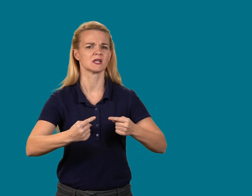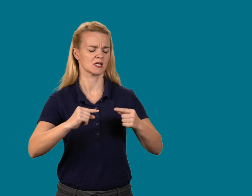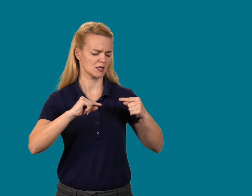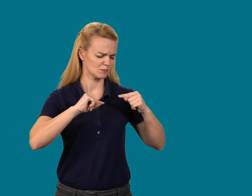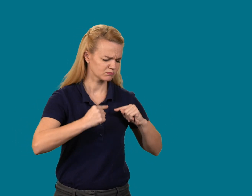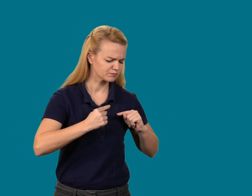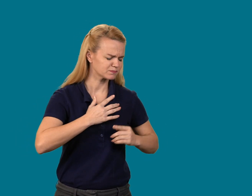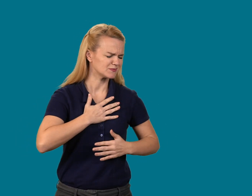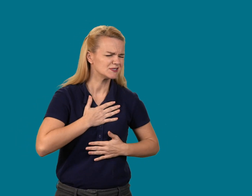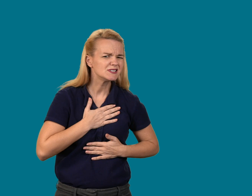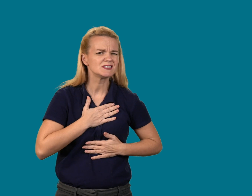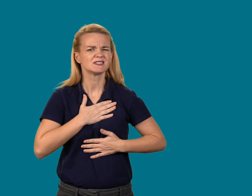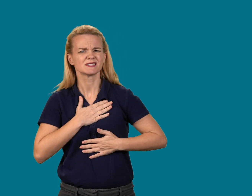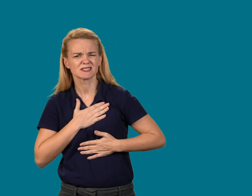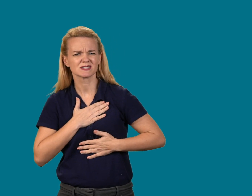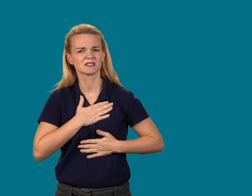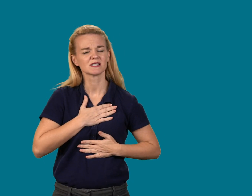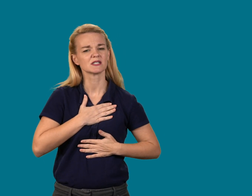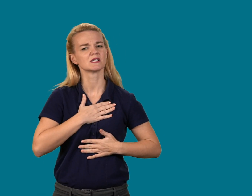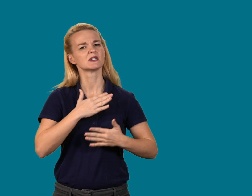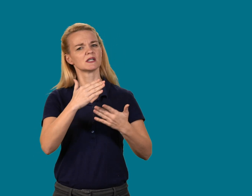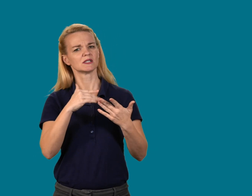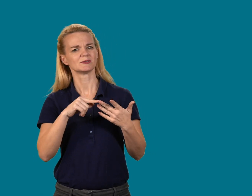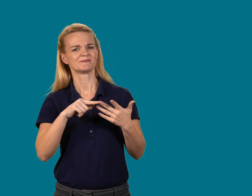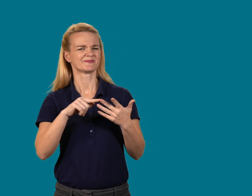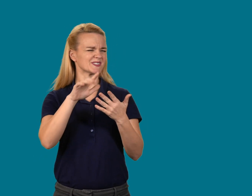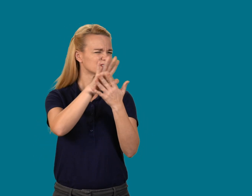ongoing pain or pressure in the chest,